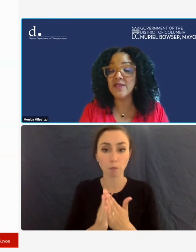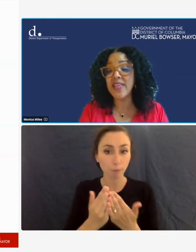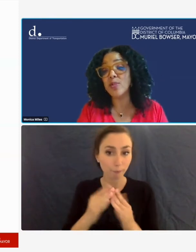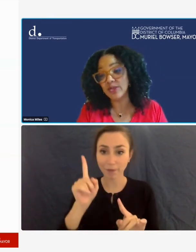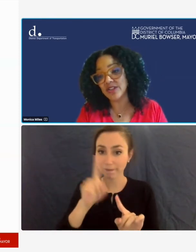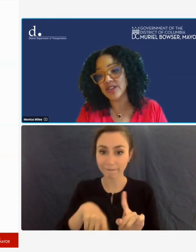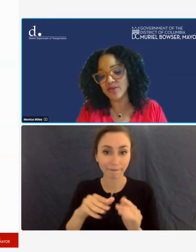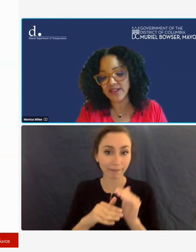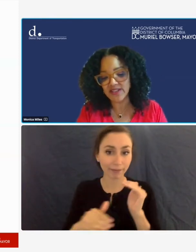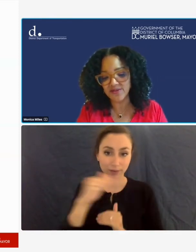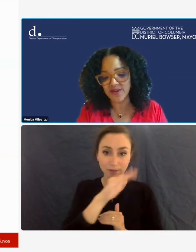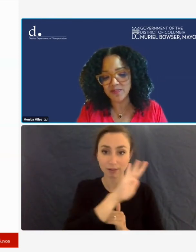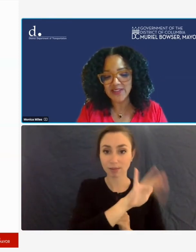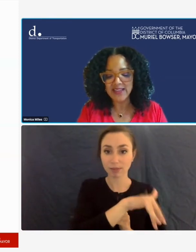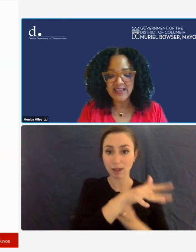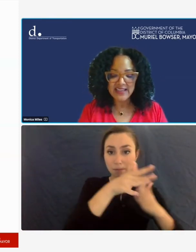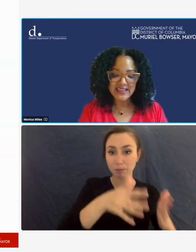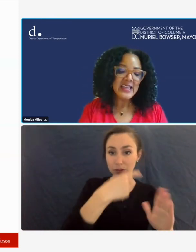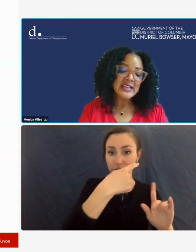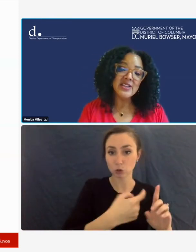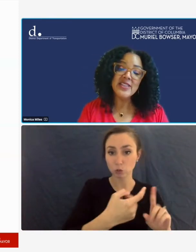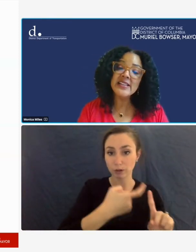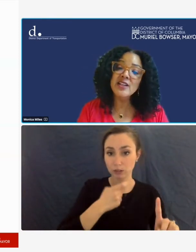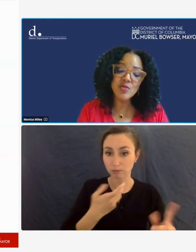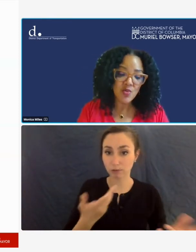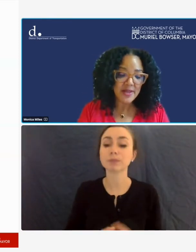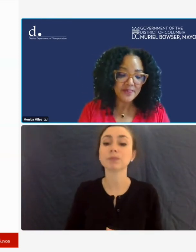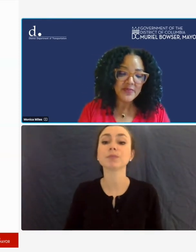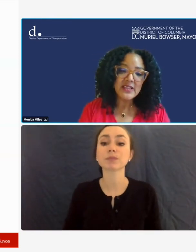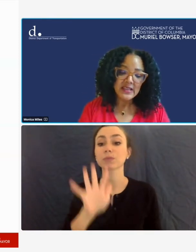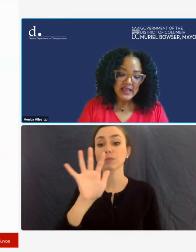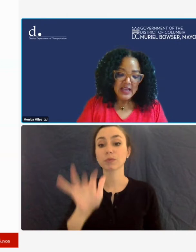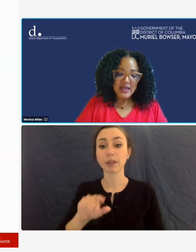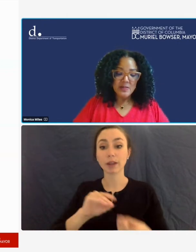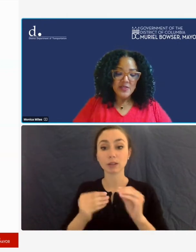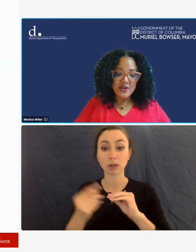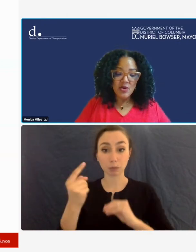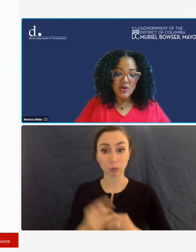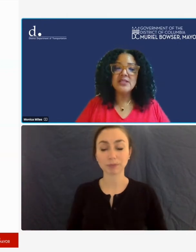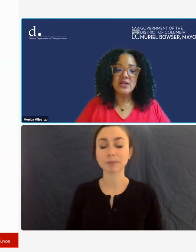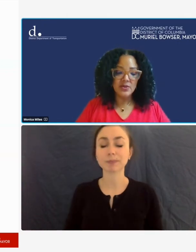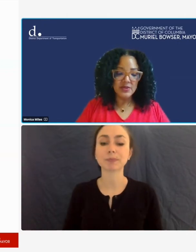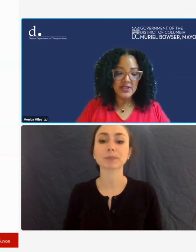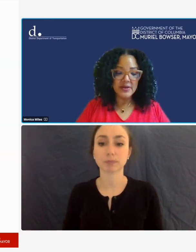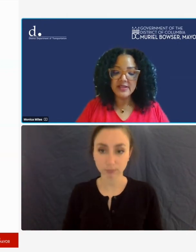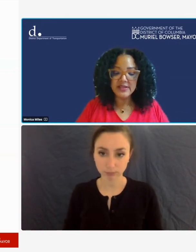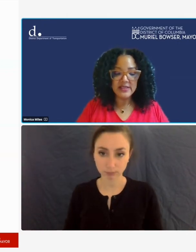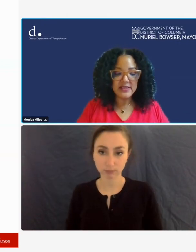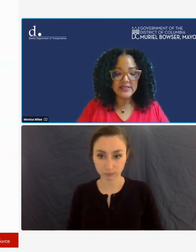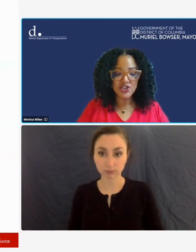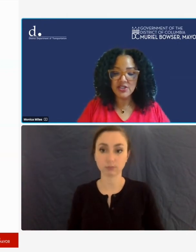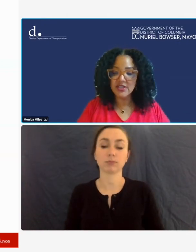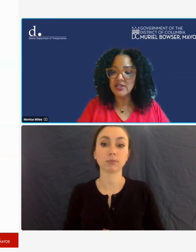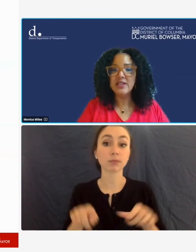person that you're renting from okay so that's number one and then also there is a section in